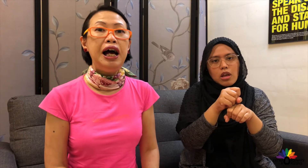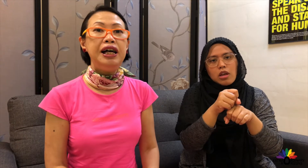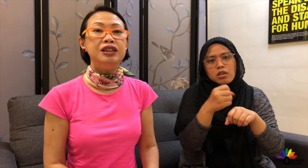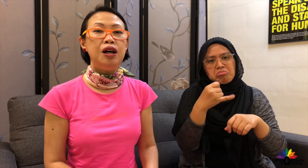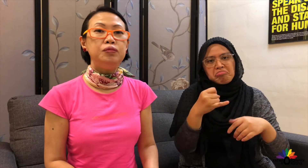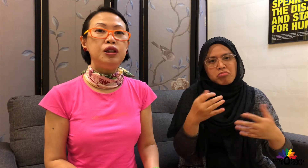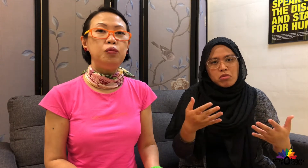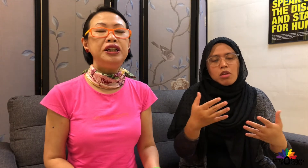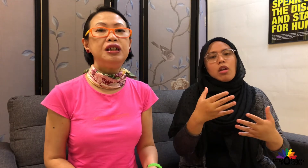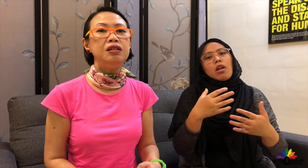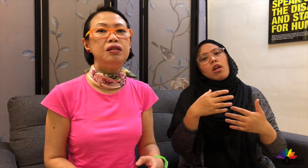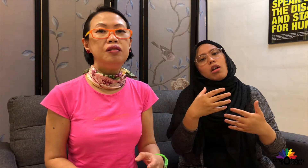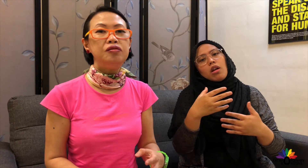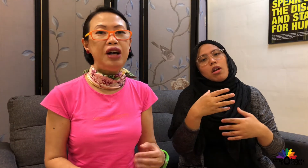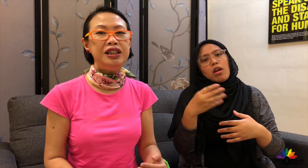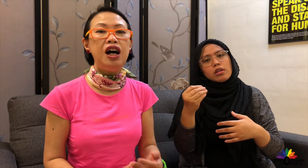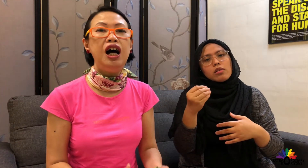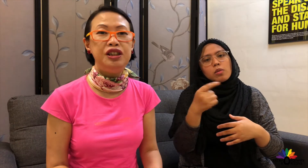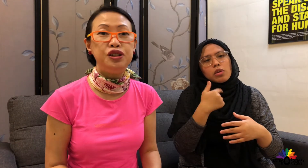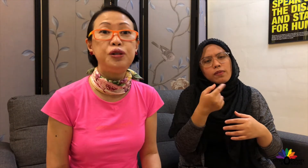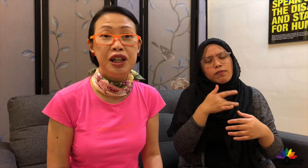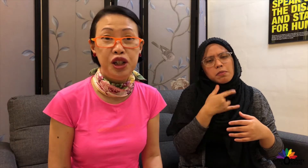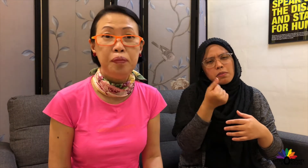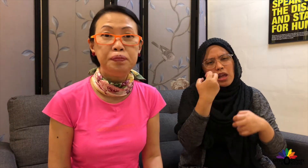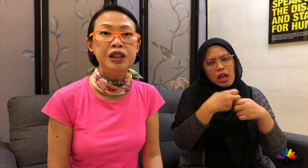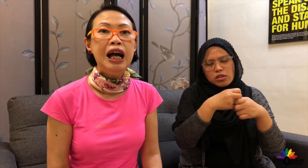and we find it harder to catch up.